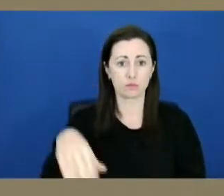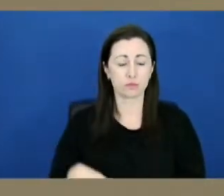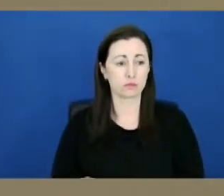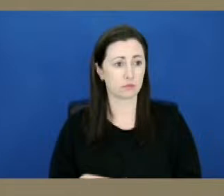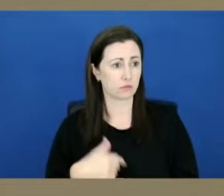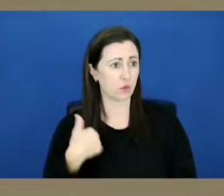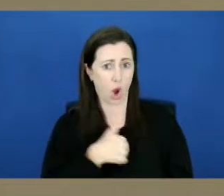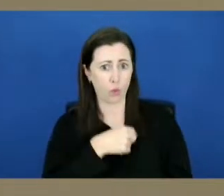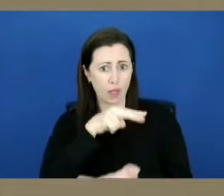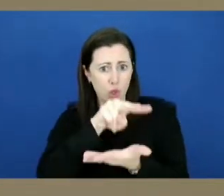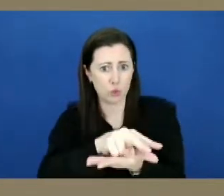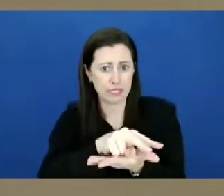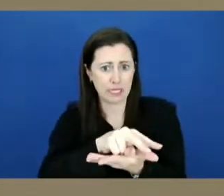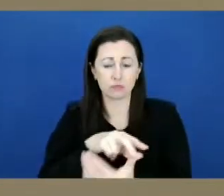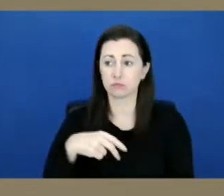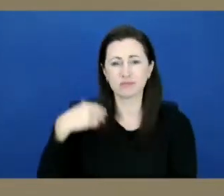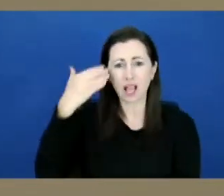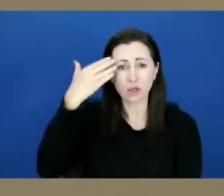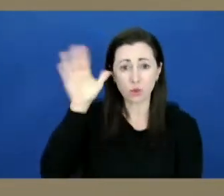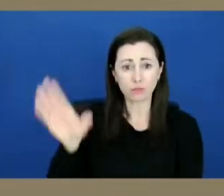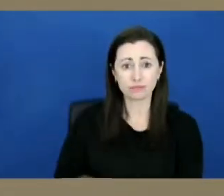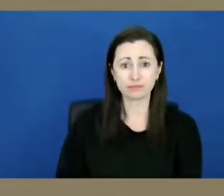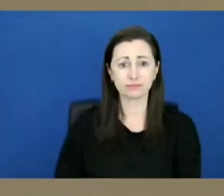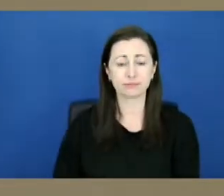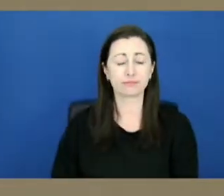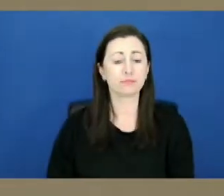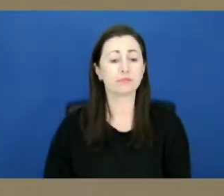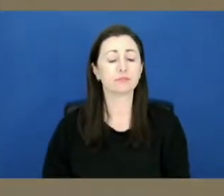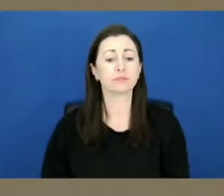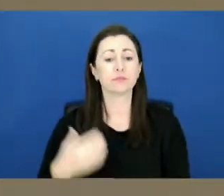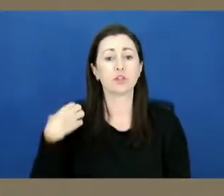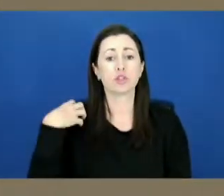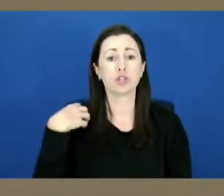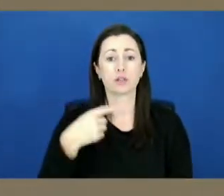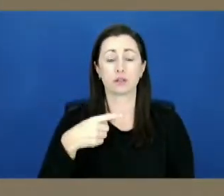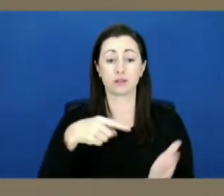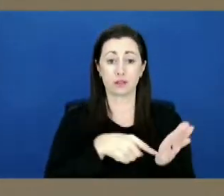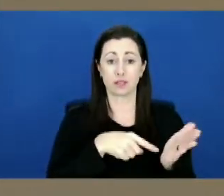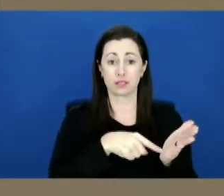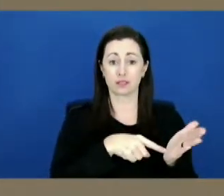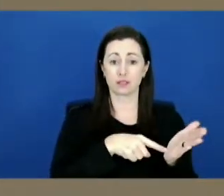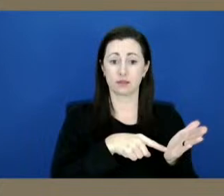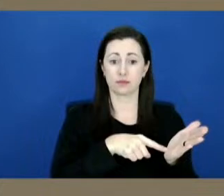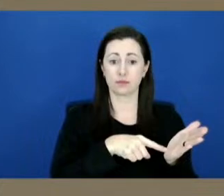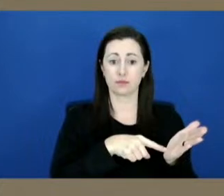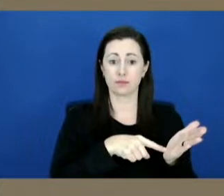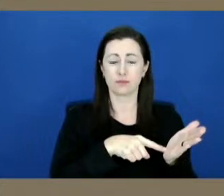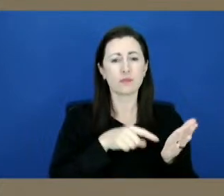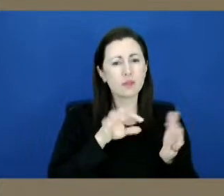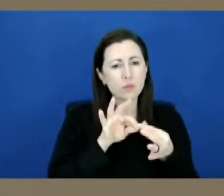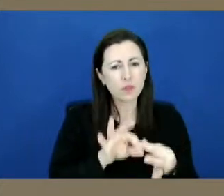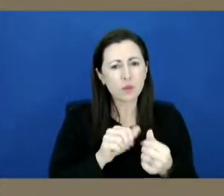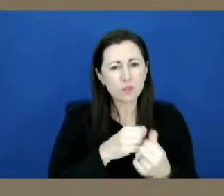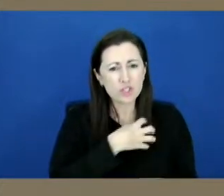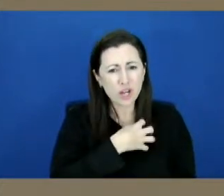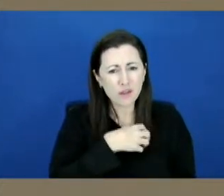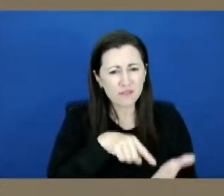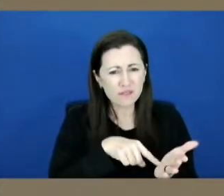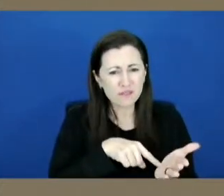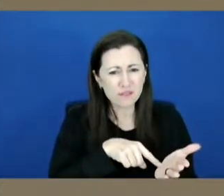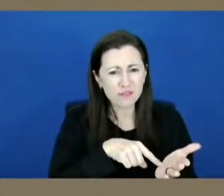I SAID I REALLY